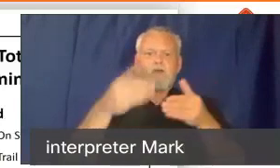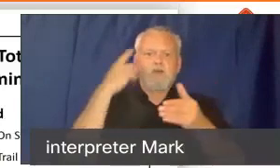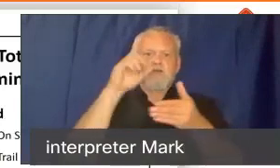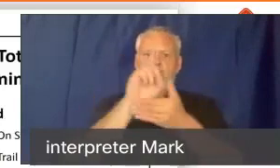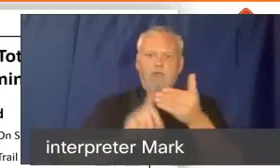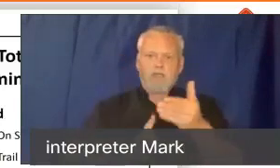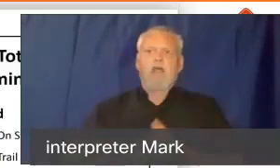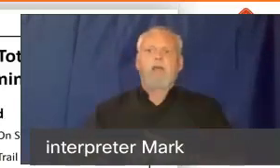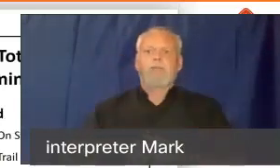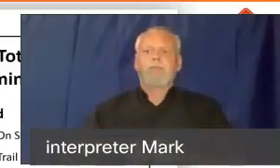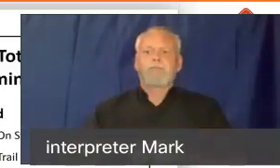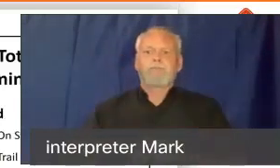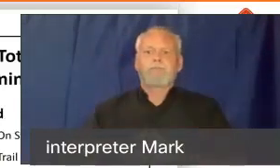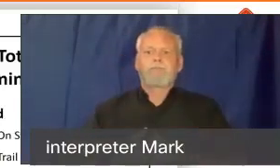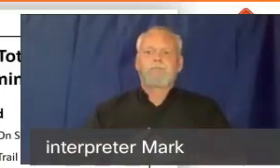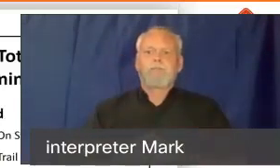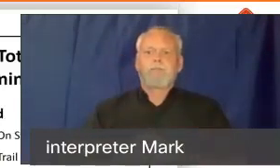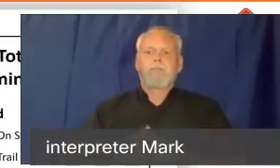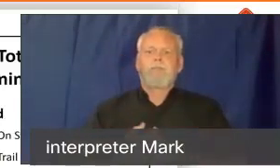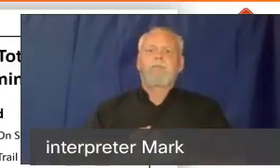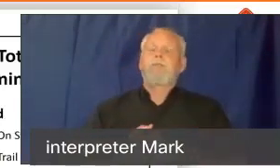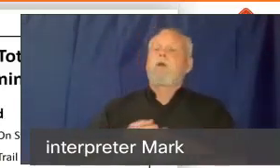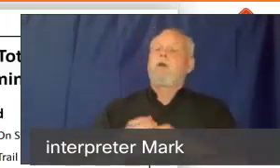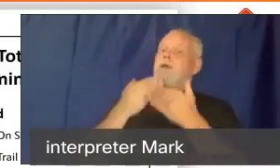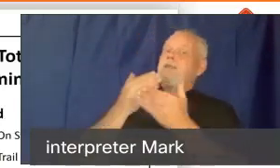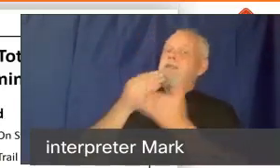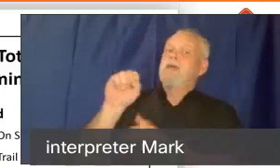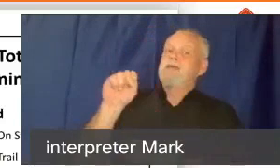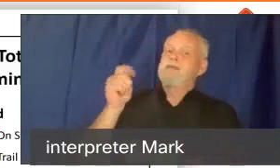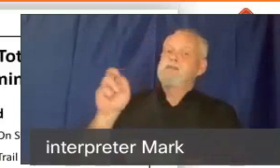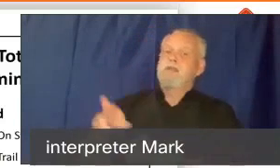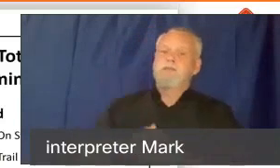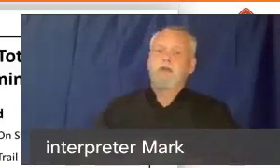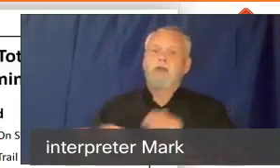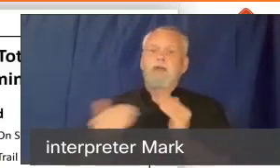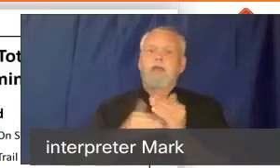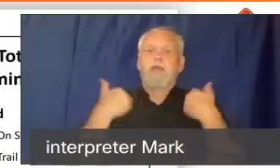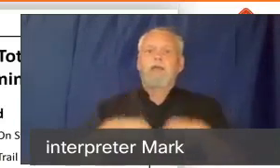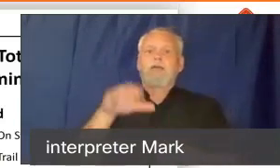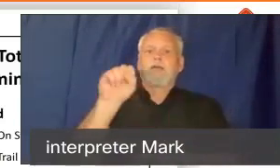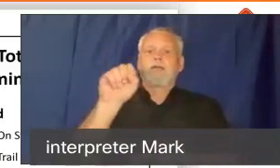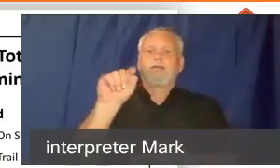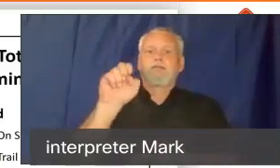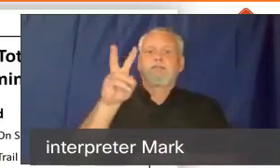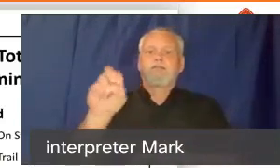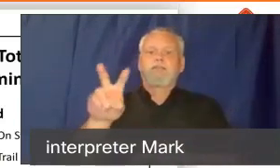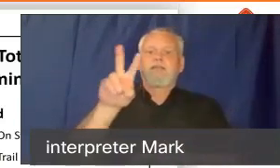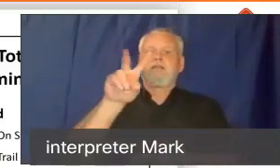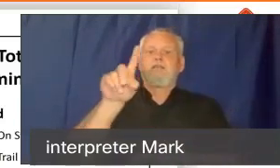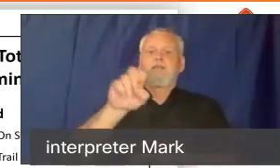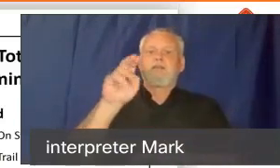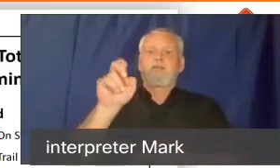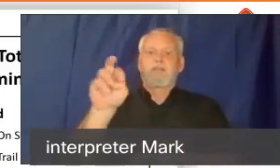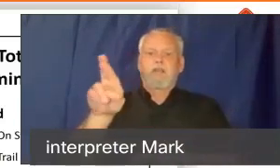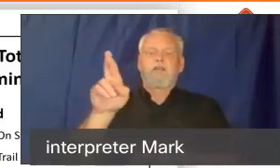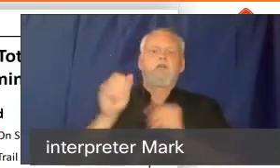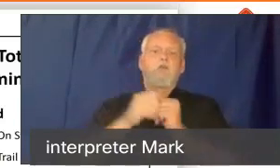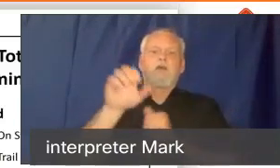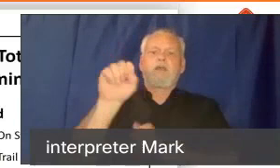Okay okay thanks. Yeah again, my name is Steve vendor transportation engineer with Sam tech consulting.